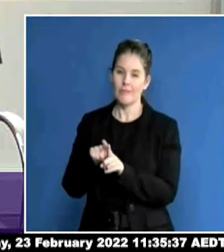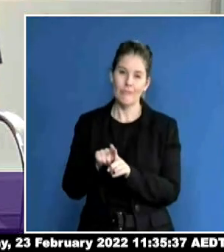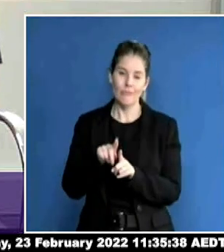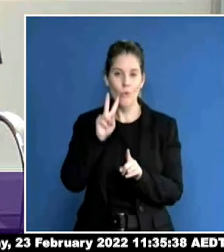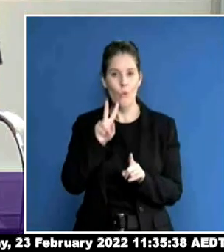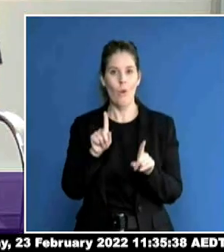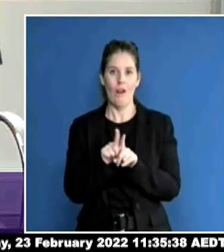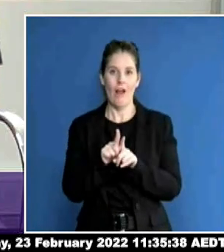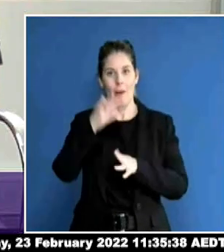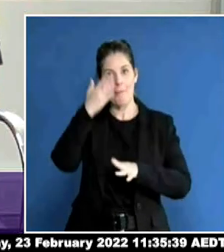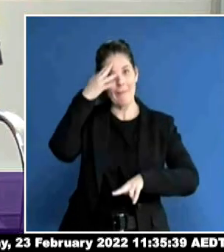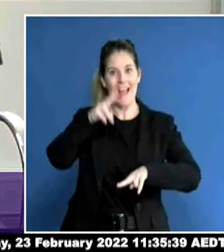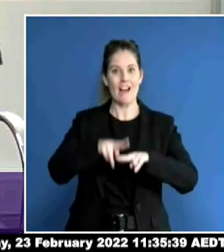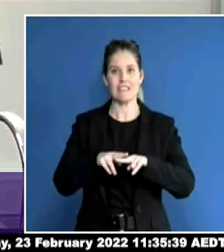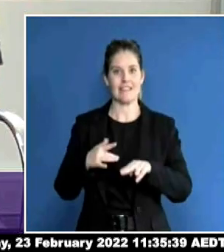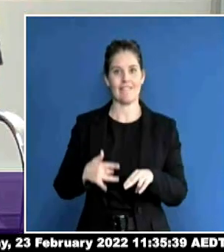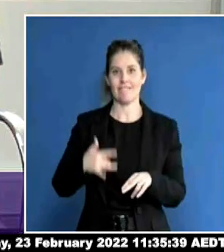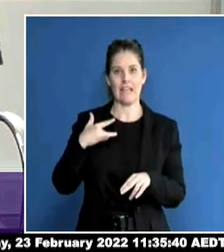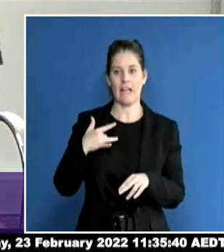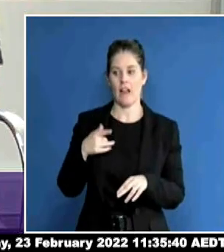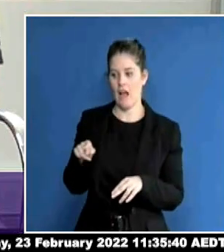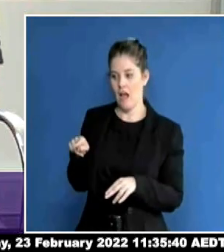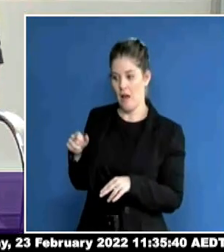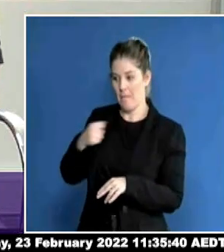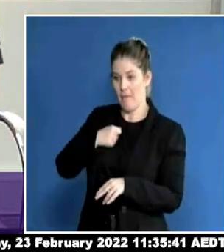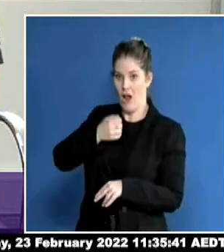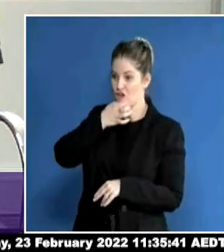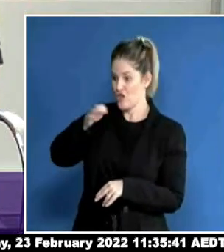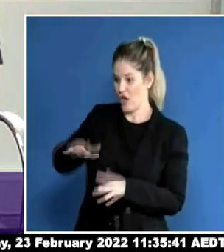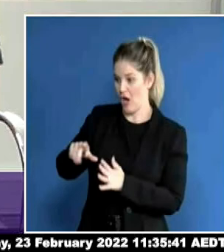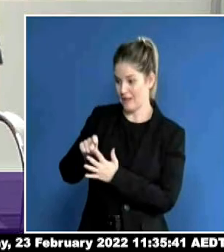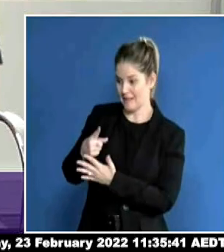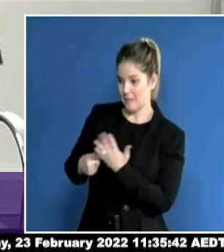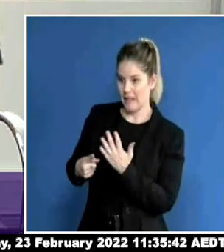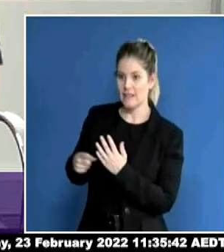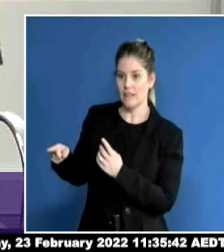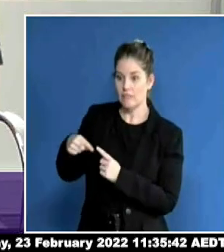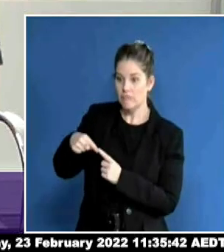children or young people into those services and then employers, in response, aren't